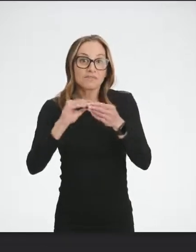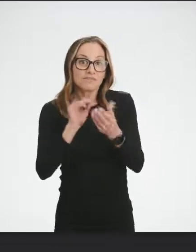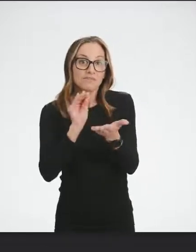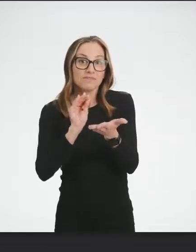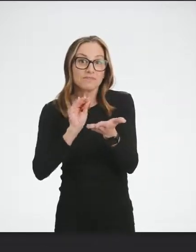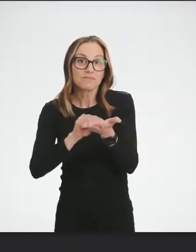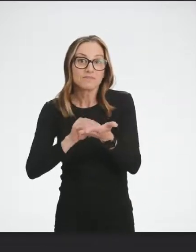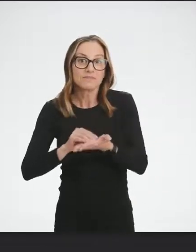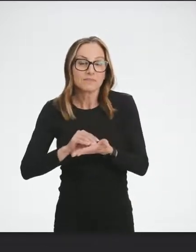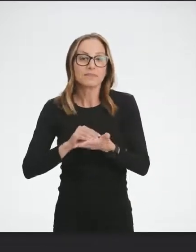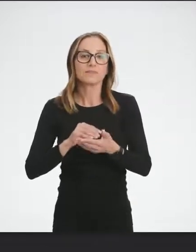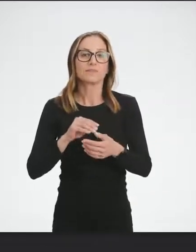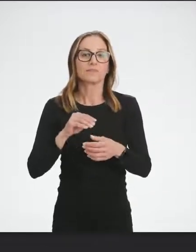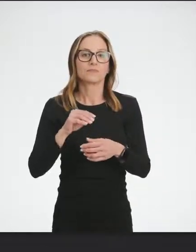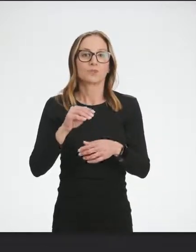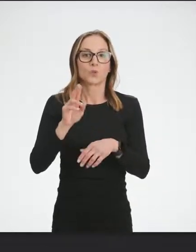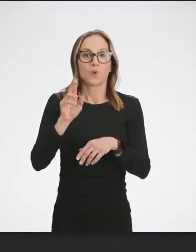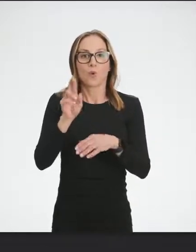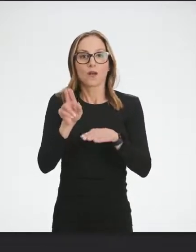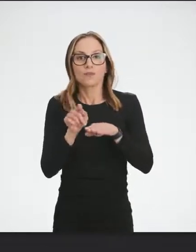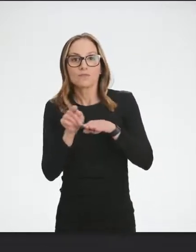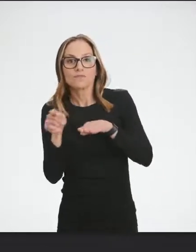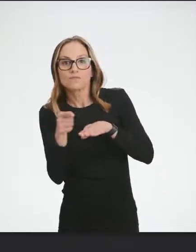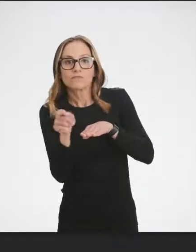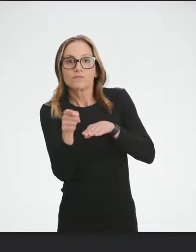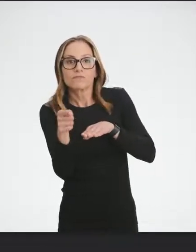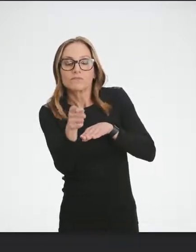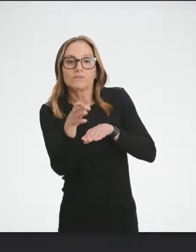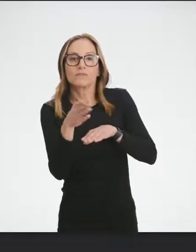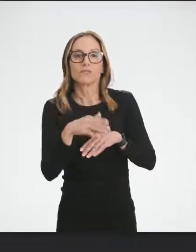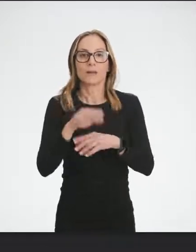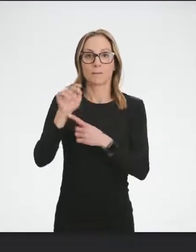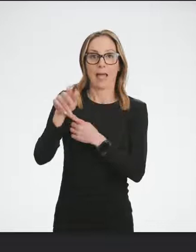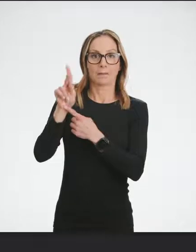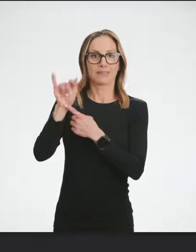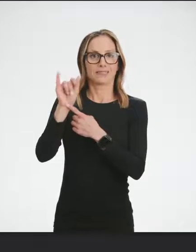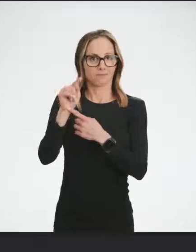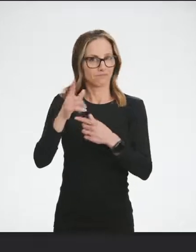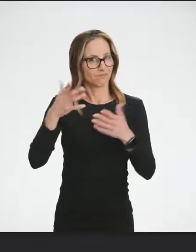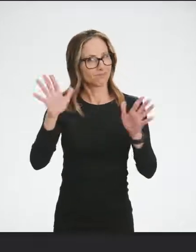When adding an annotation or a route line sourced from MapKit's Directions API, MapKit